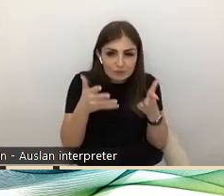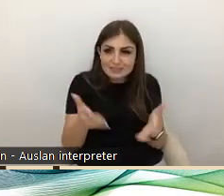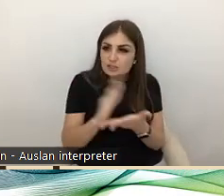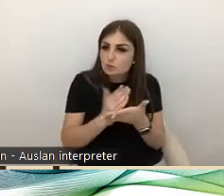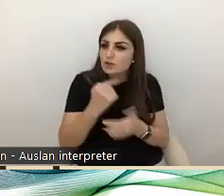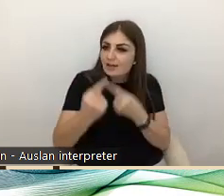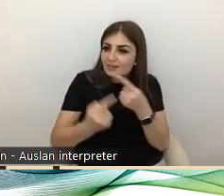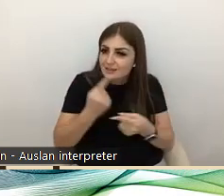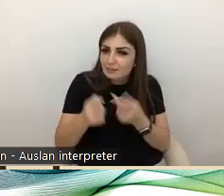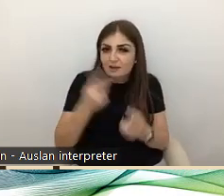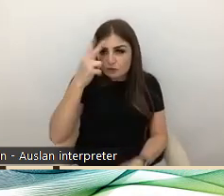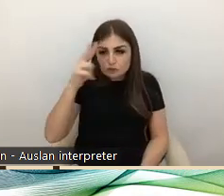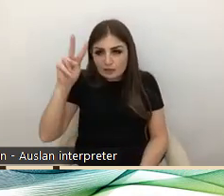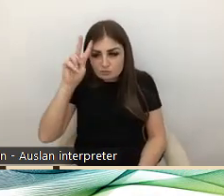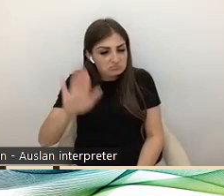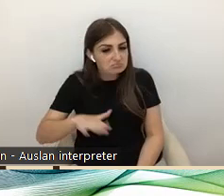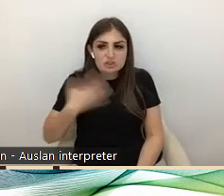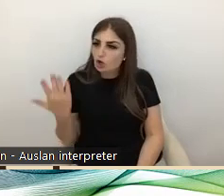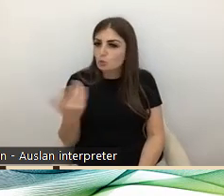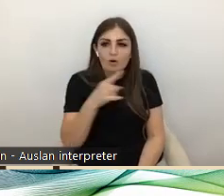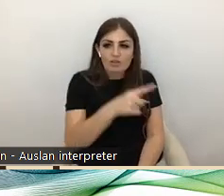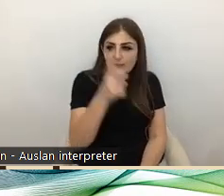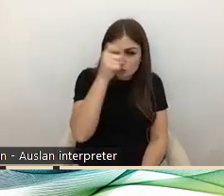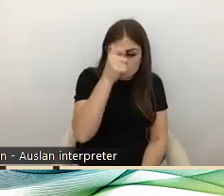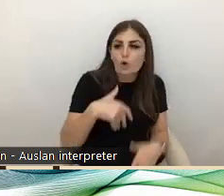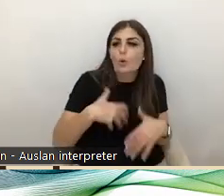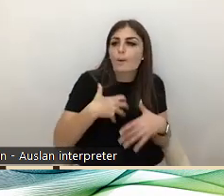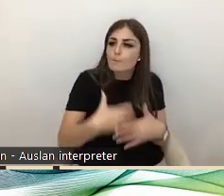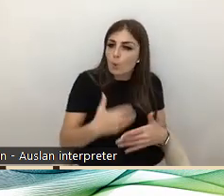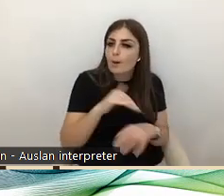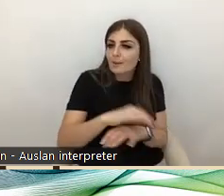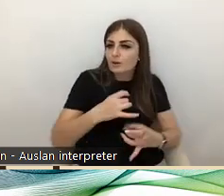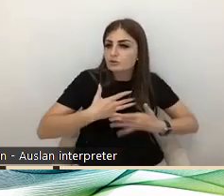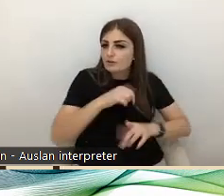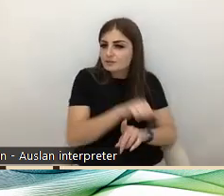if you change your mind and no longer want the Independent Expert Reviewer to have access